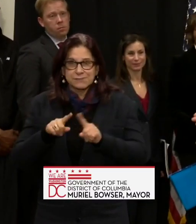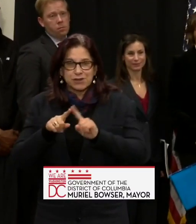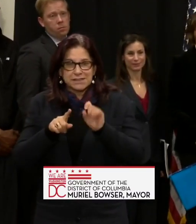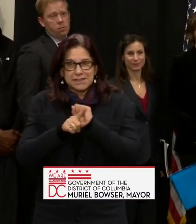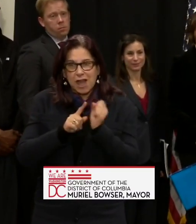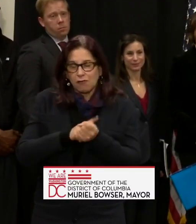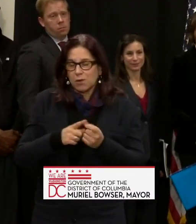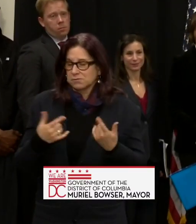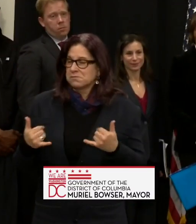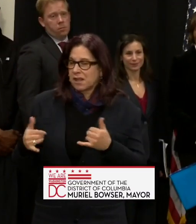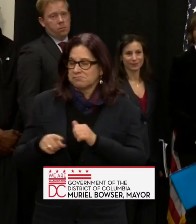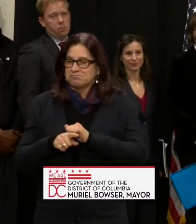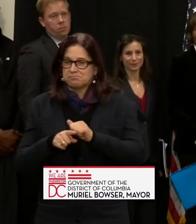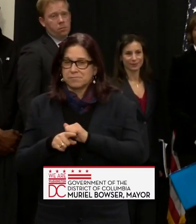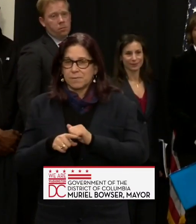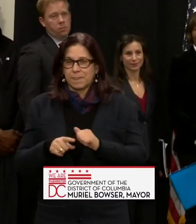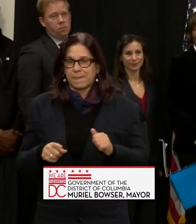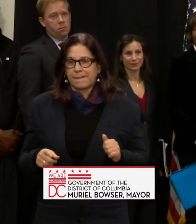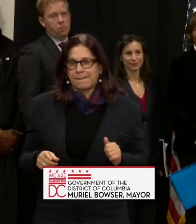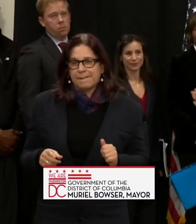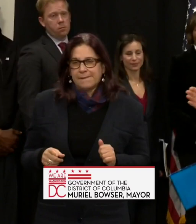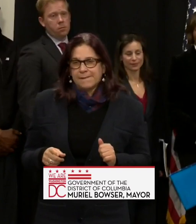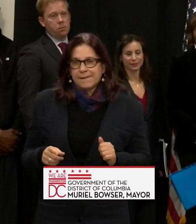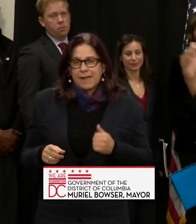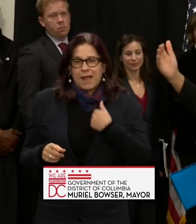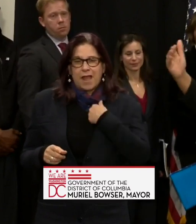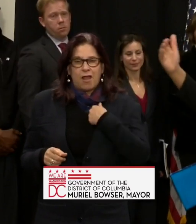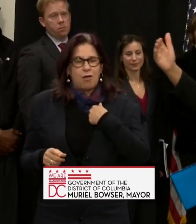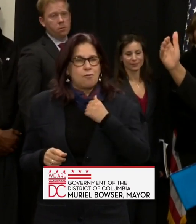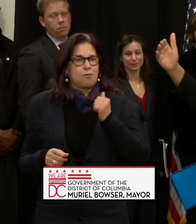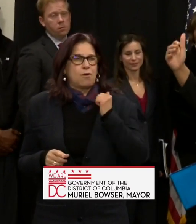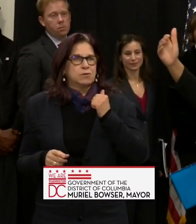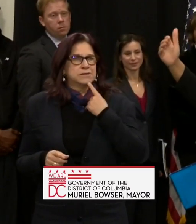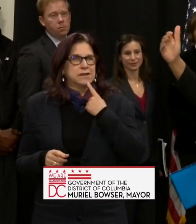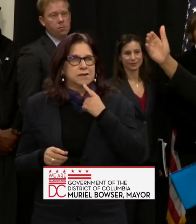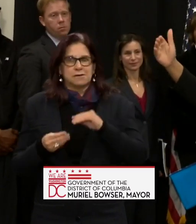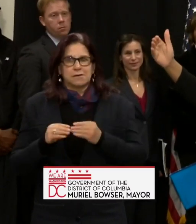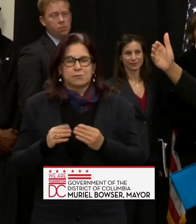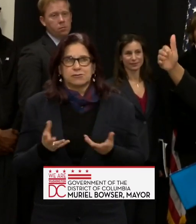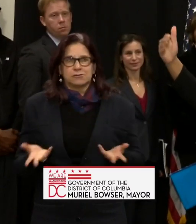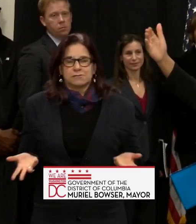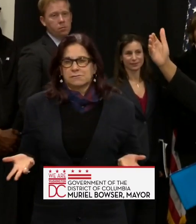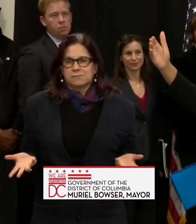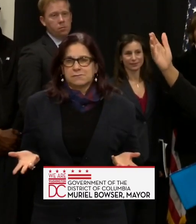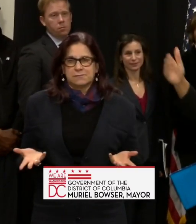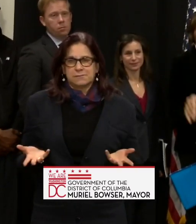NUMBER TO IT, BUT WE ARE -- WE LOOK AT THE OUTSIDE NUMBERS, THE